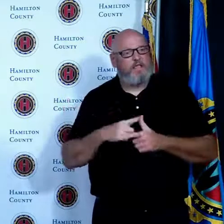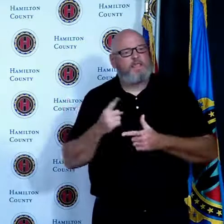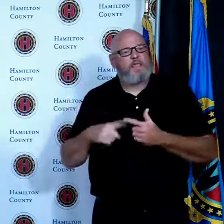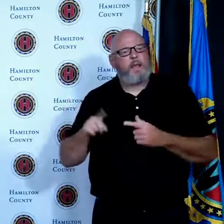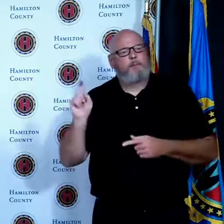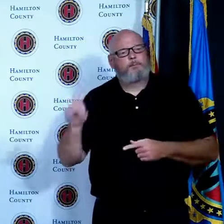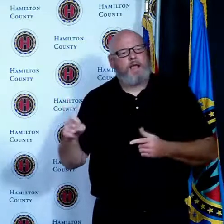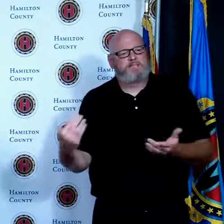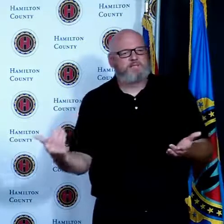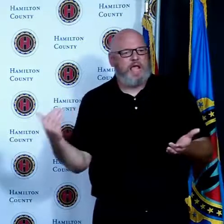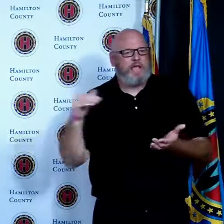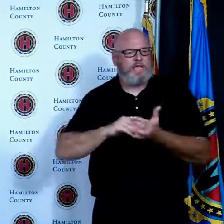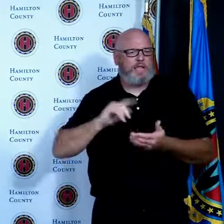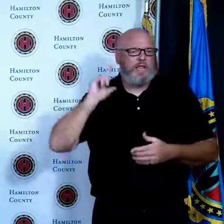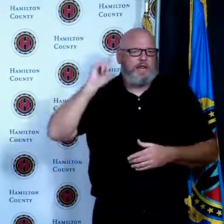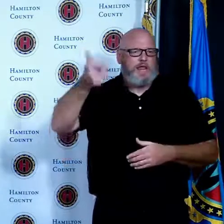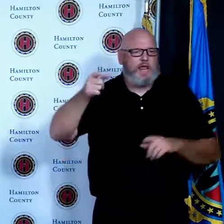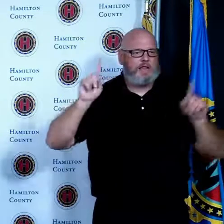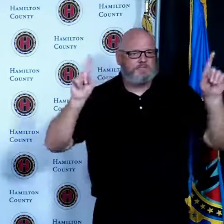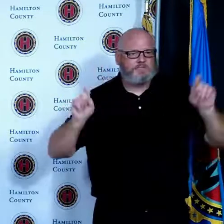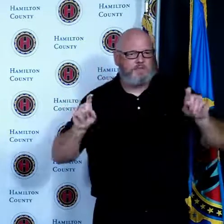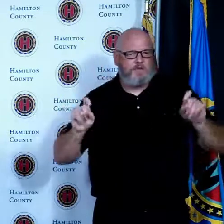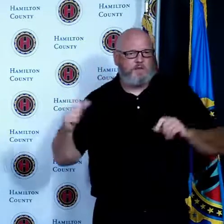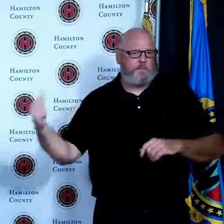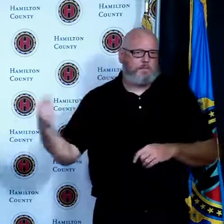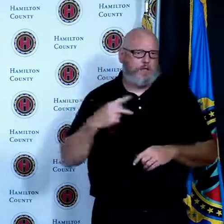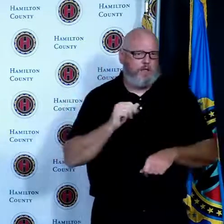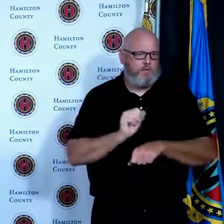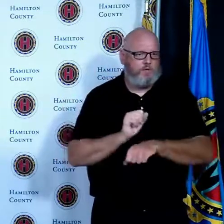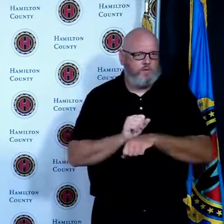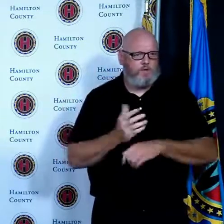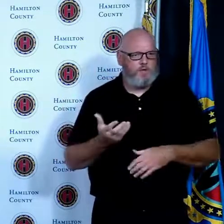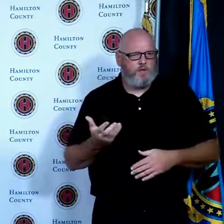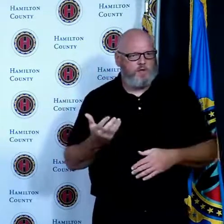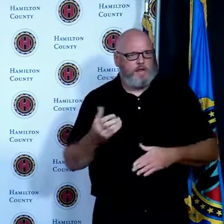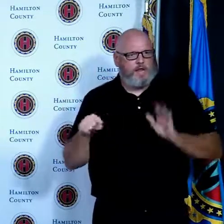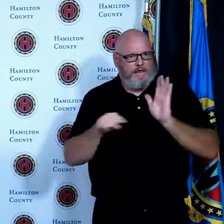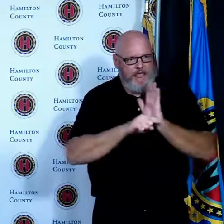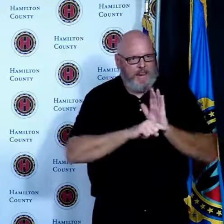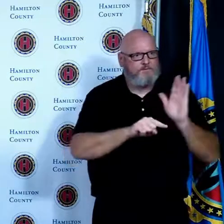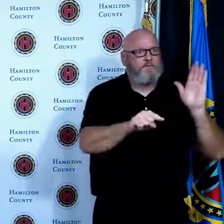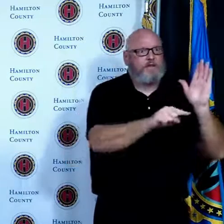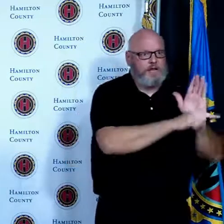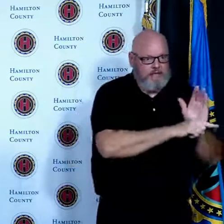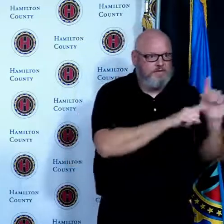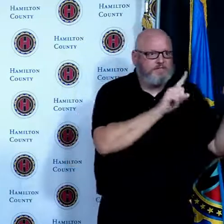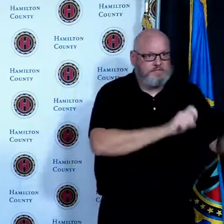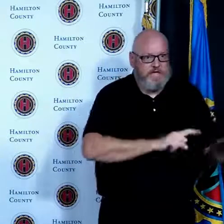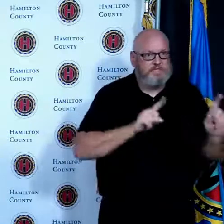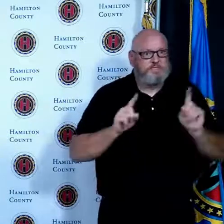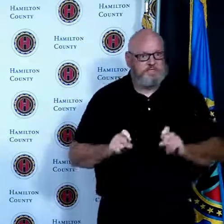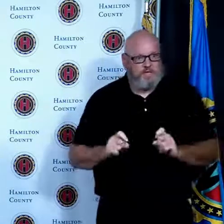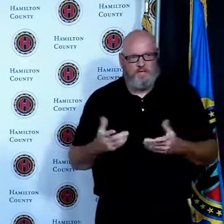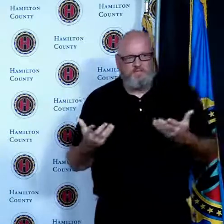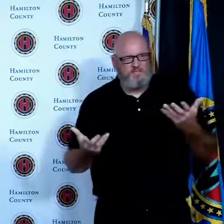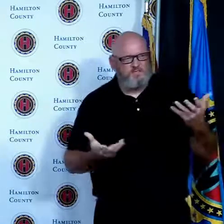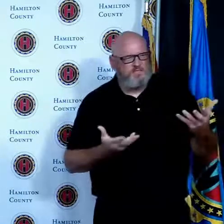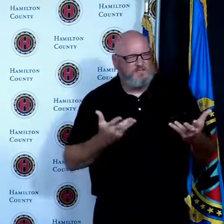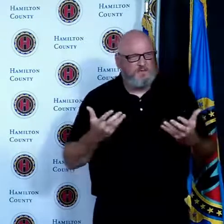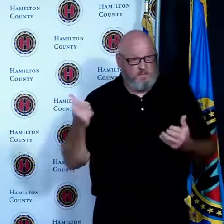if all employers go that route is there enough capacity to handle that kind of testing so the Centers for Disease Control I